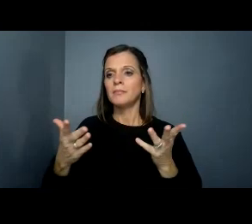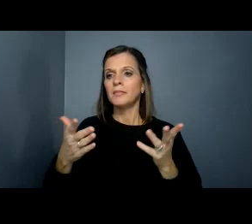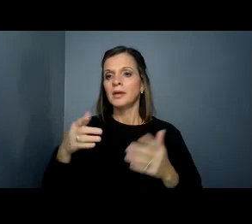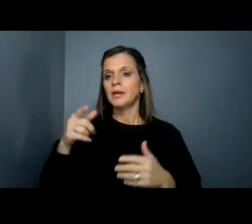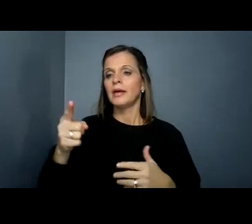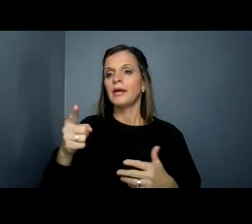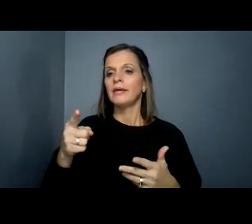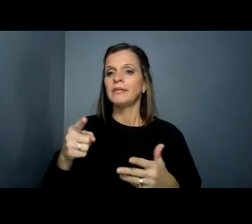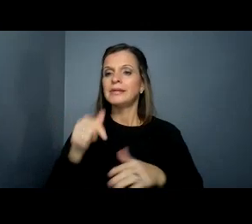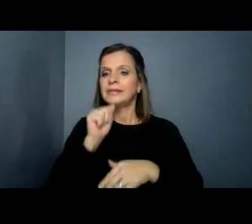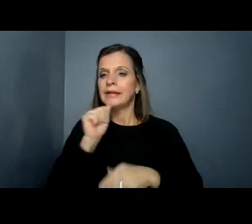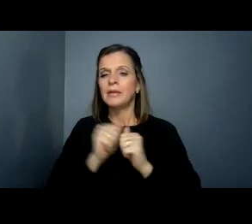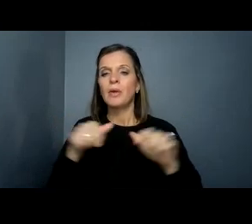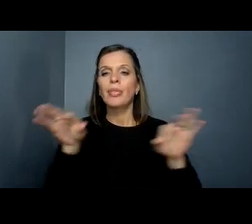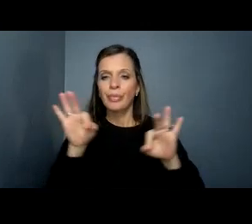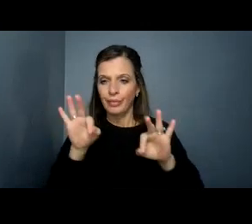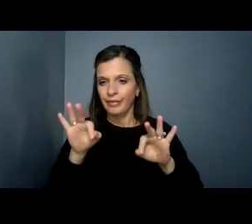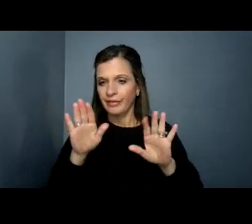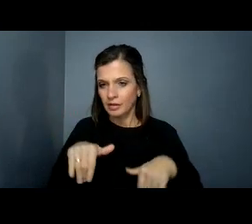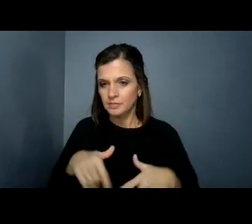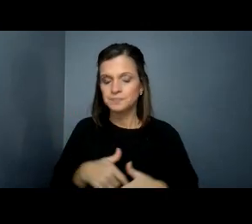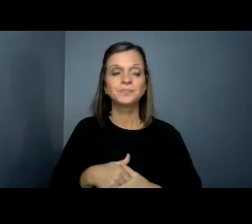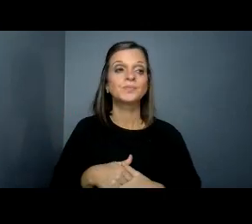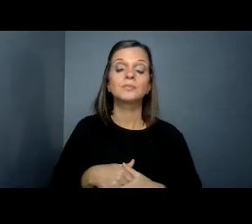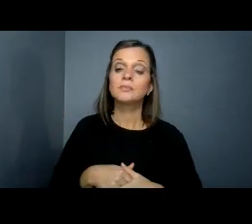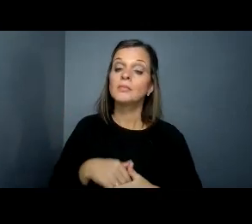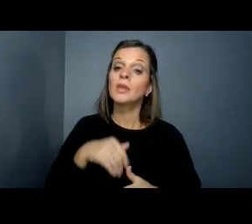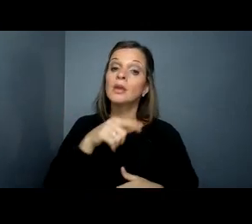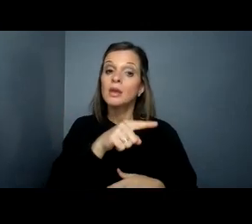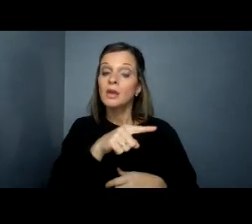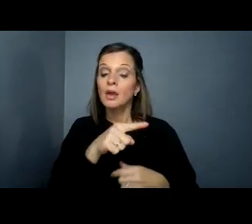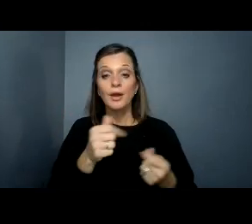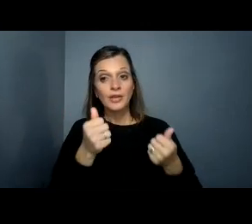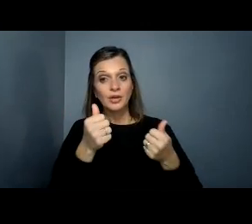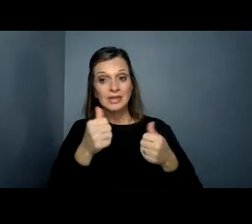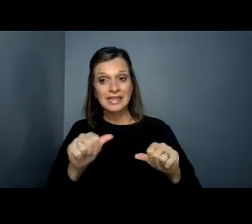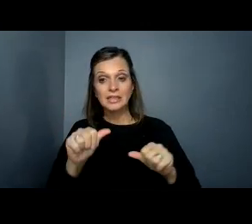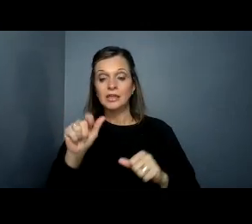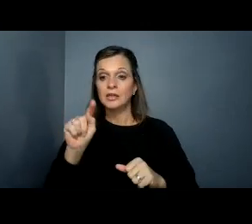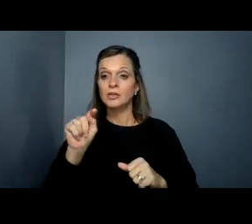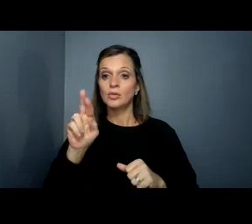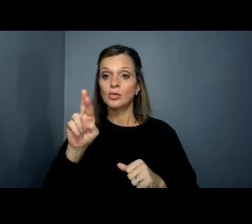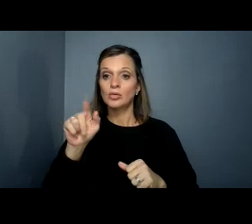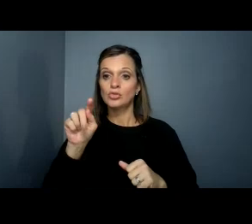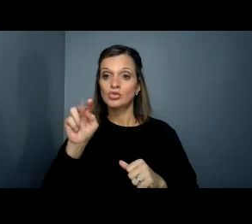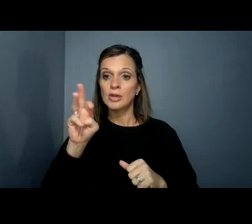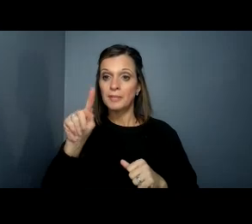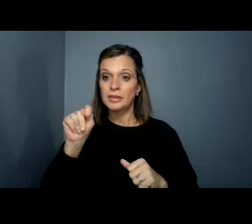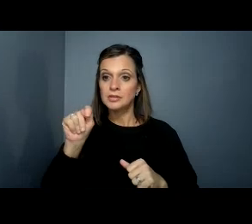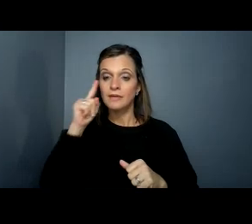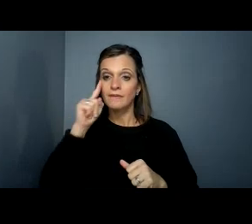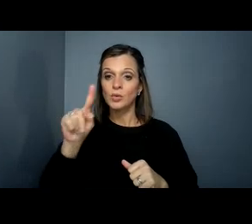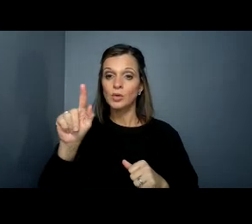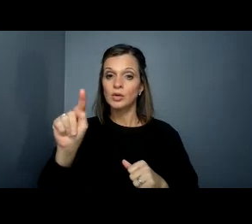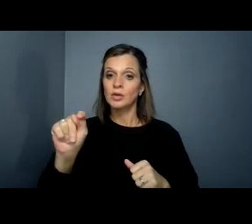Are there any treatments for tinnitus that you know that you know of besides, you know, hearing aids helping?